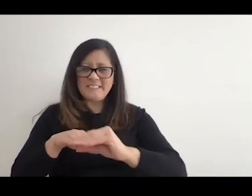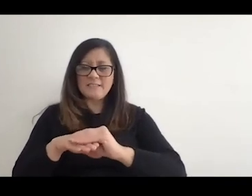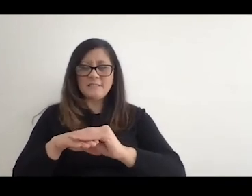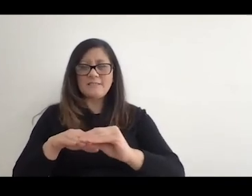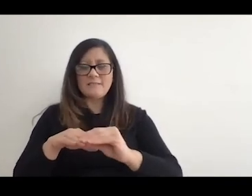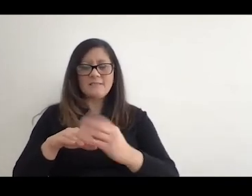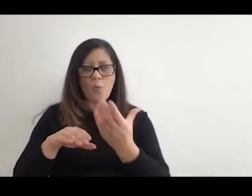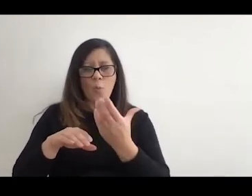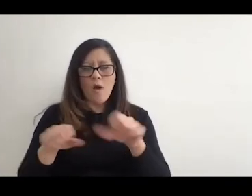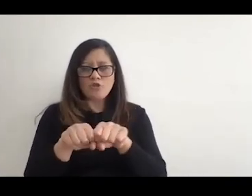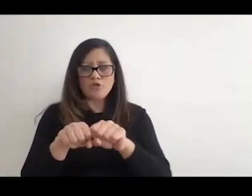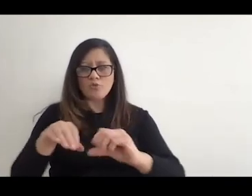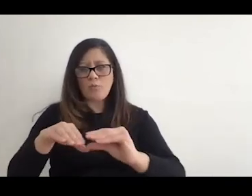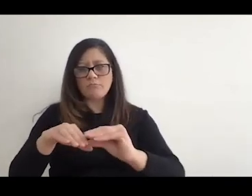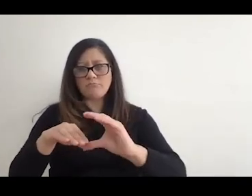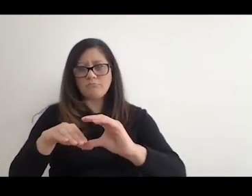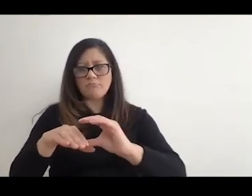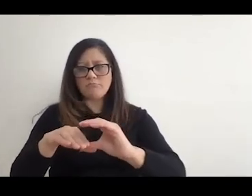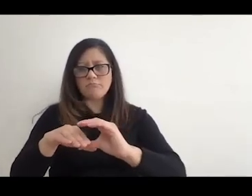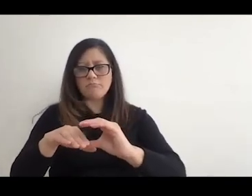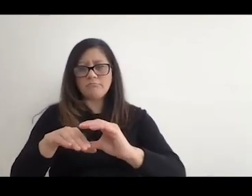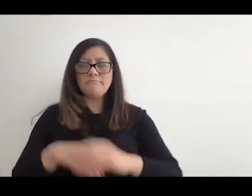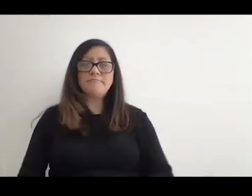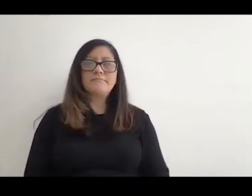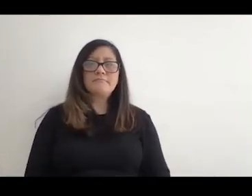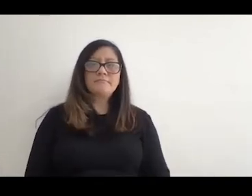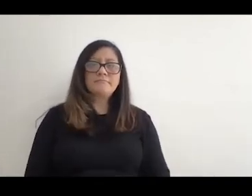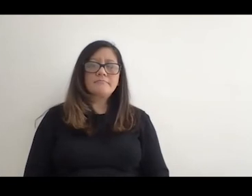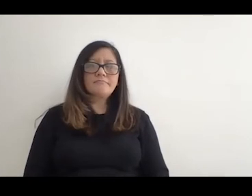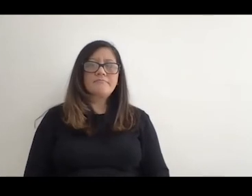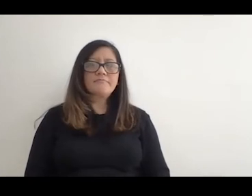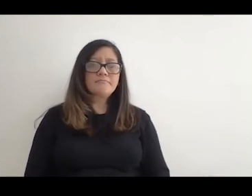As an adult, little person. Still doing great on time.